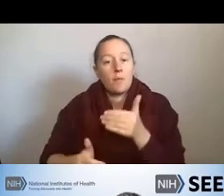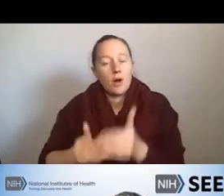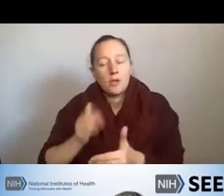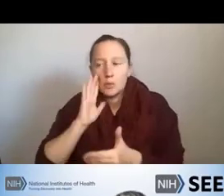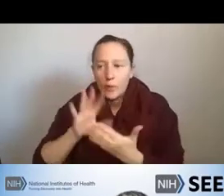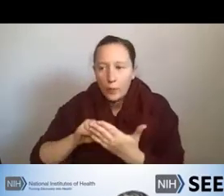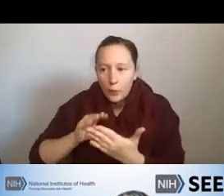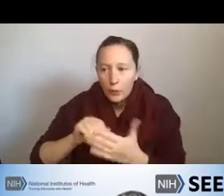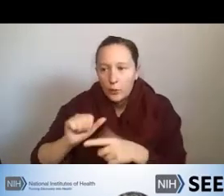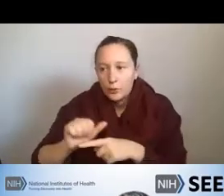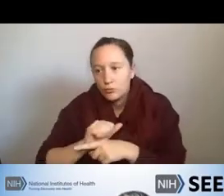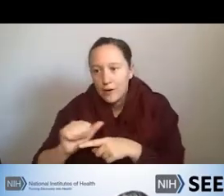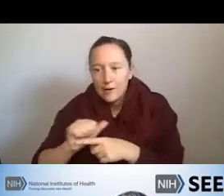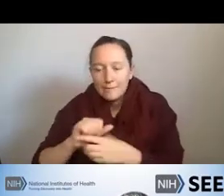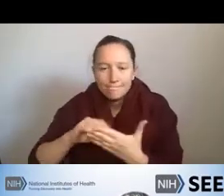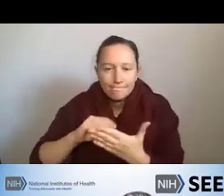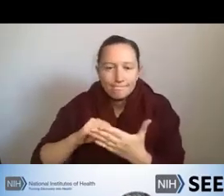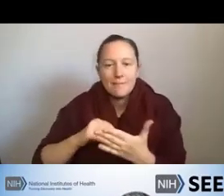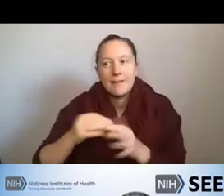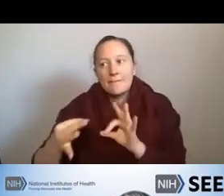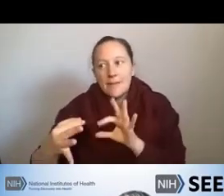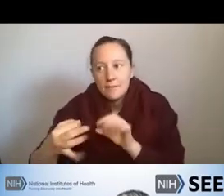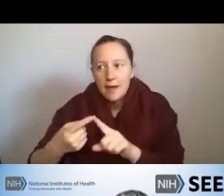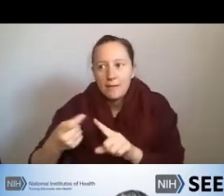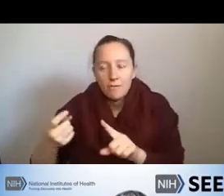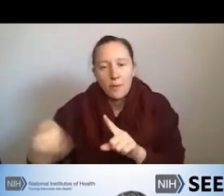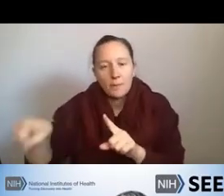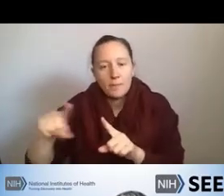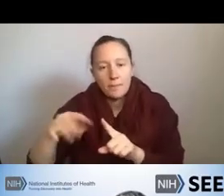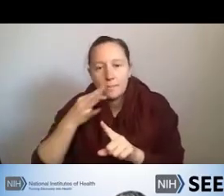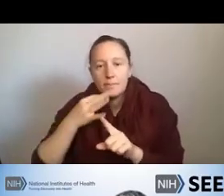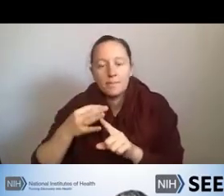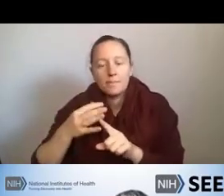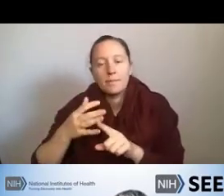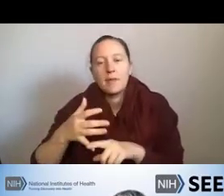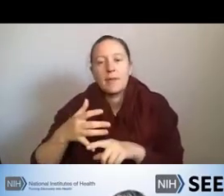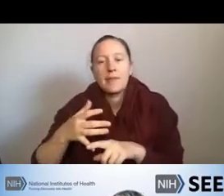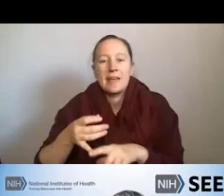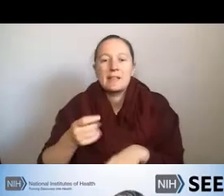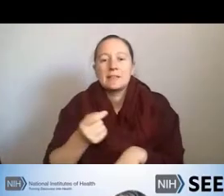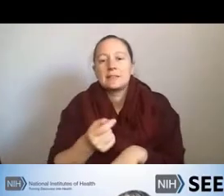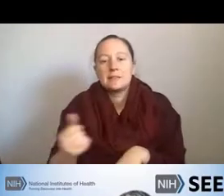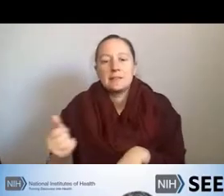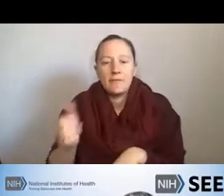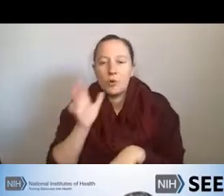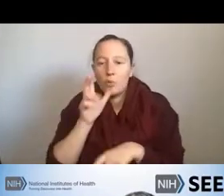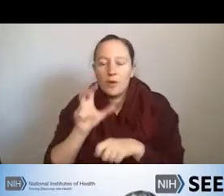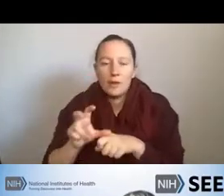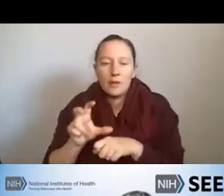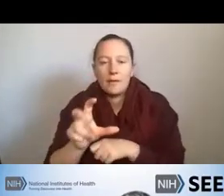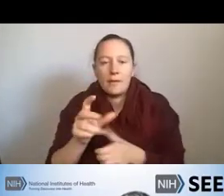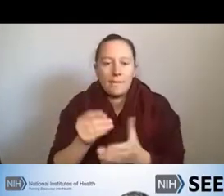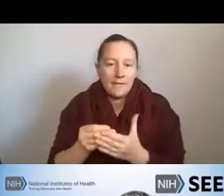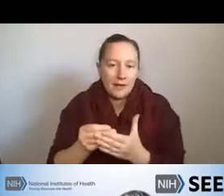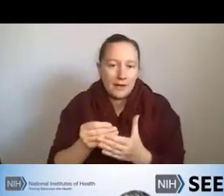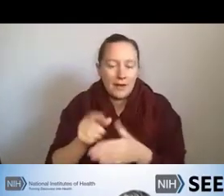They also get expert feedback. A number of these will then get funded. Again, they have to go through the sort of review process,